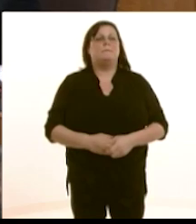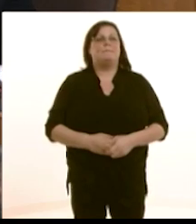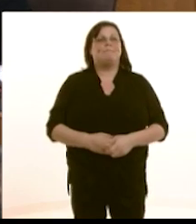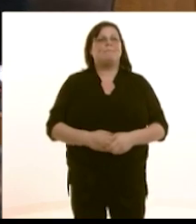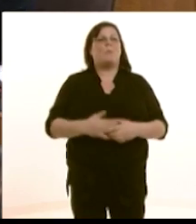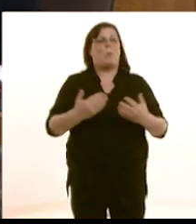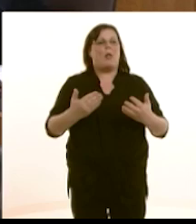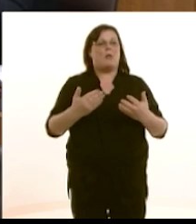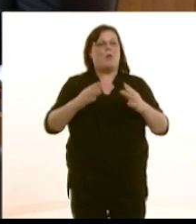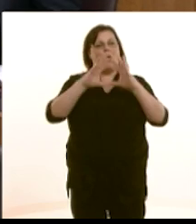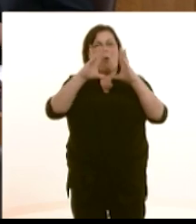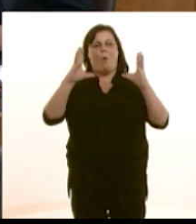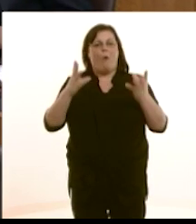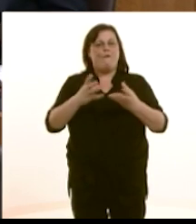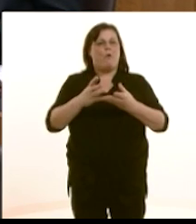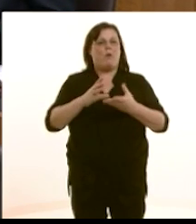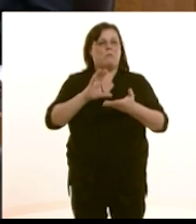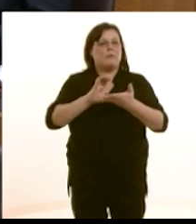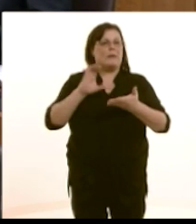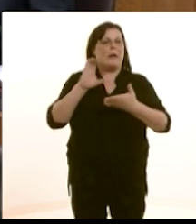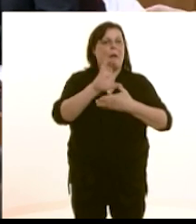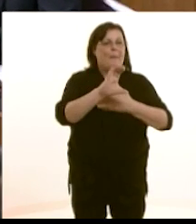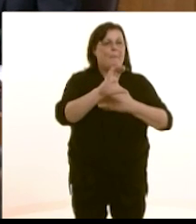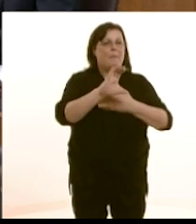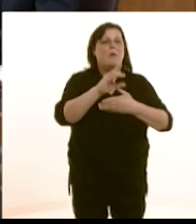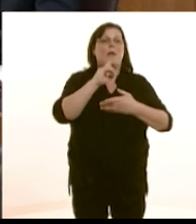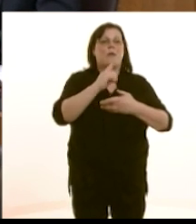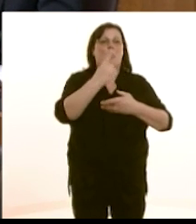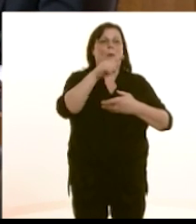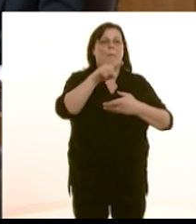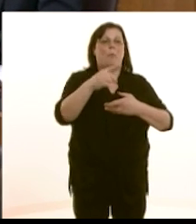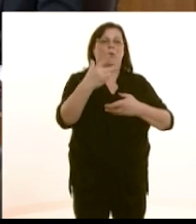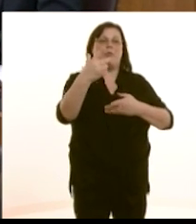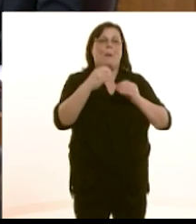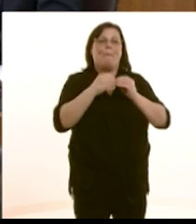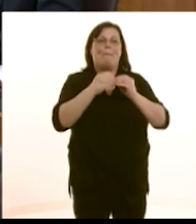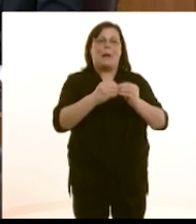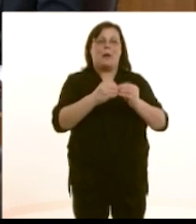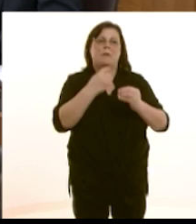sector from private and public services is £1.3 billion. So, we maintain that this budget